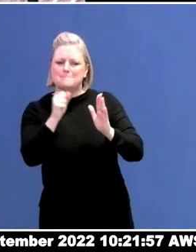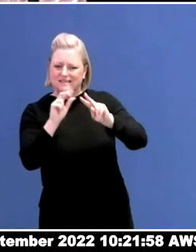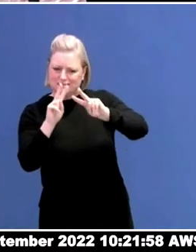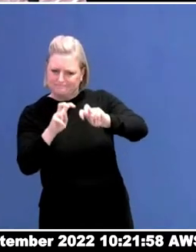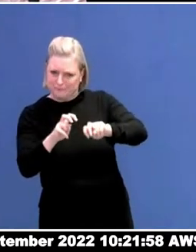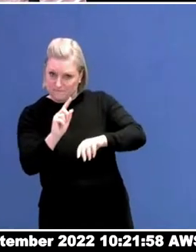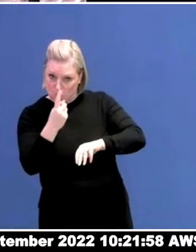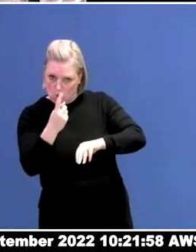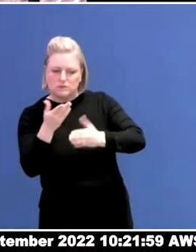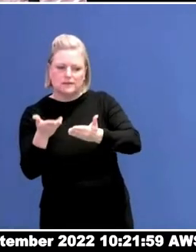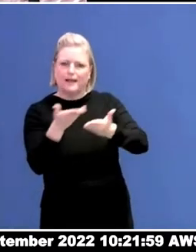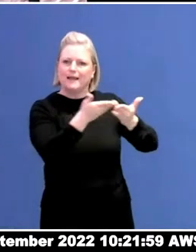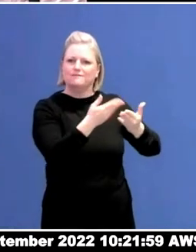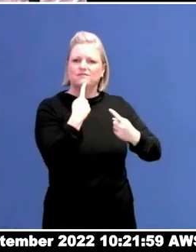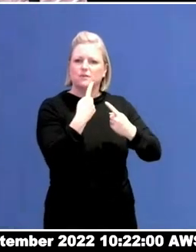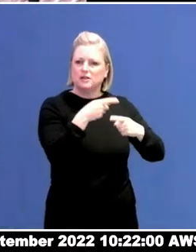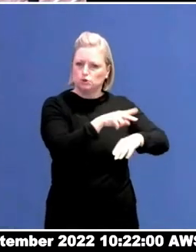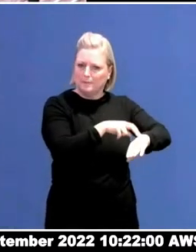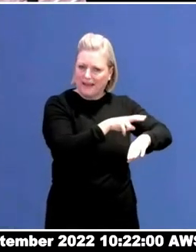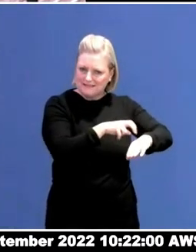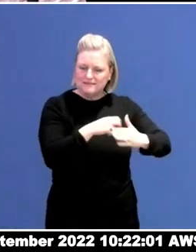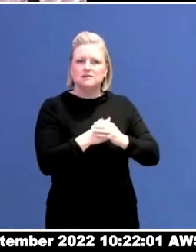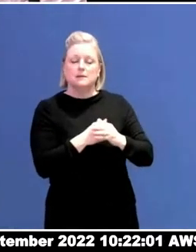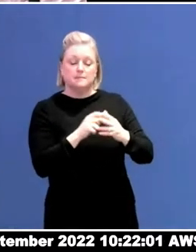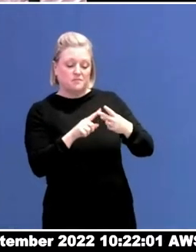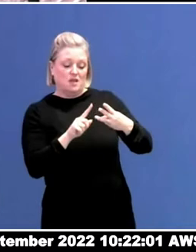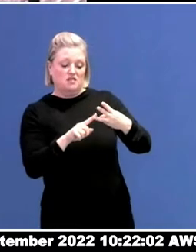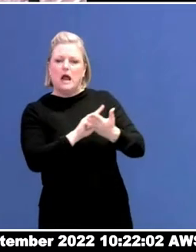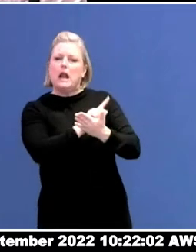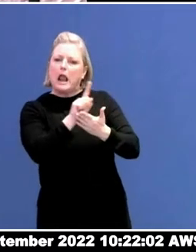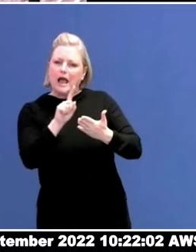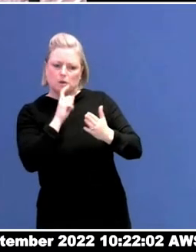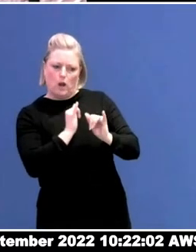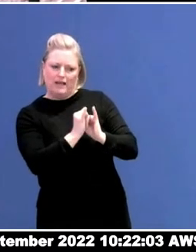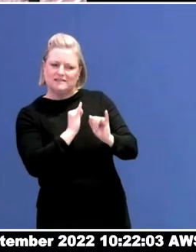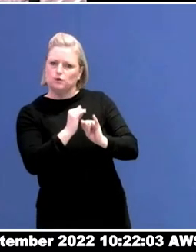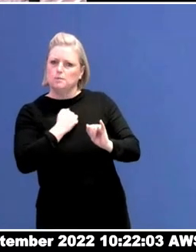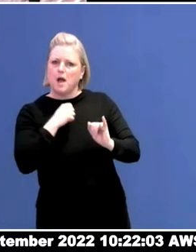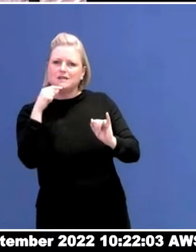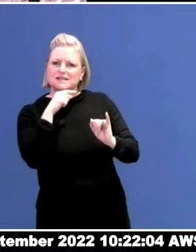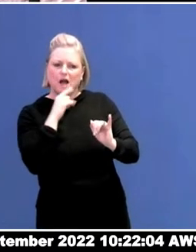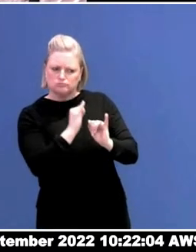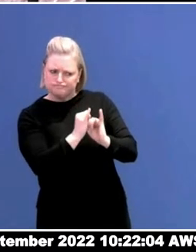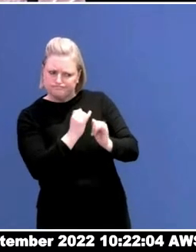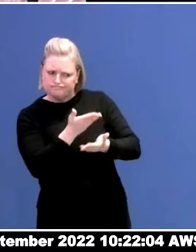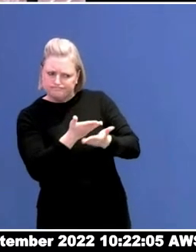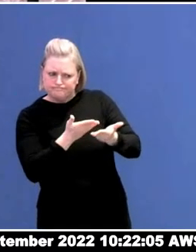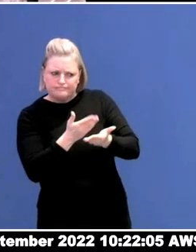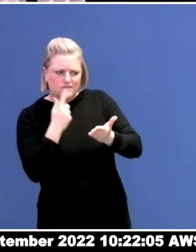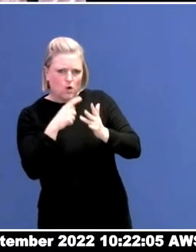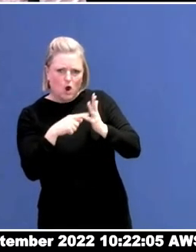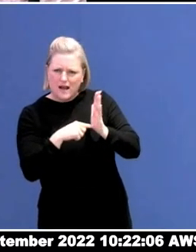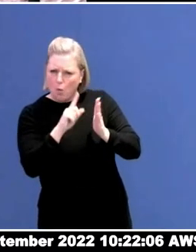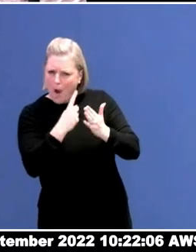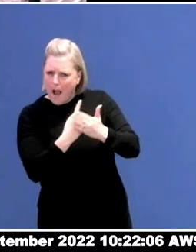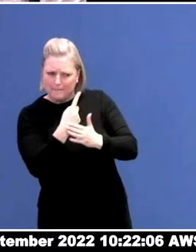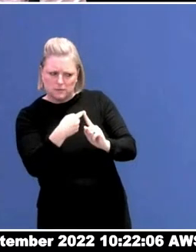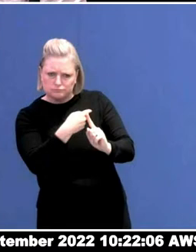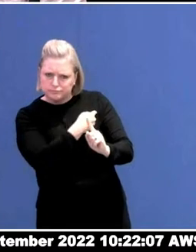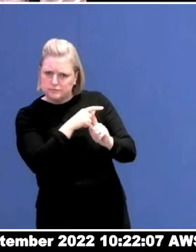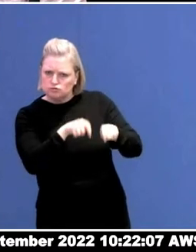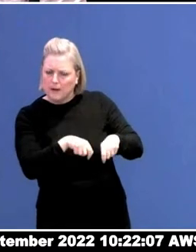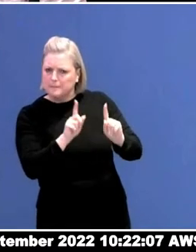also there would be an interview of Aaron to obviously get his statement as to what had